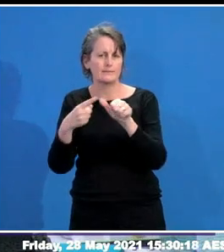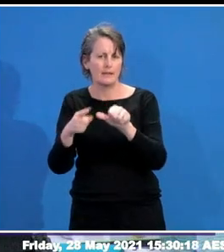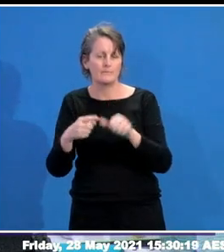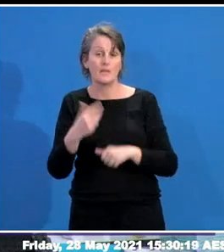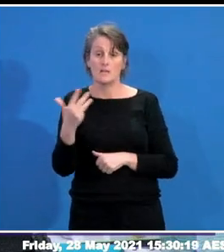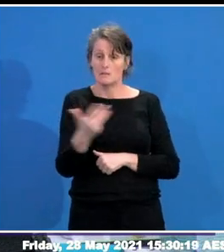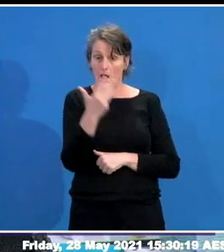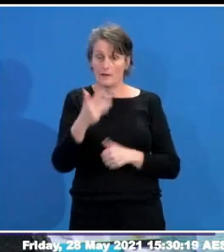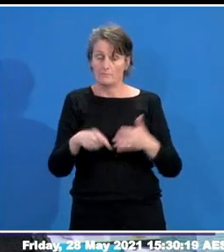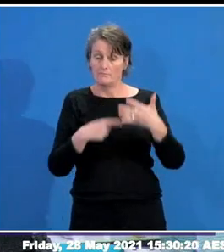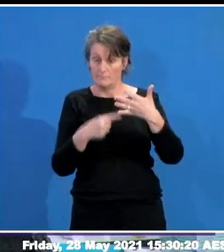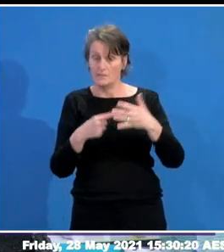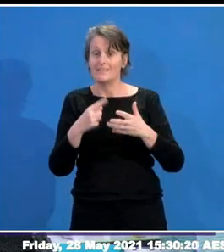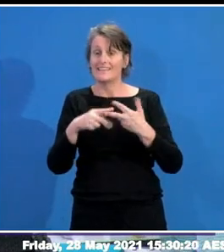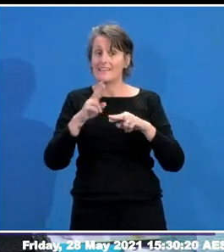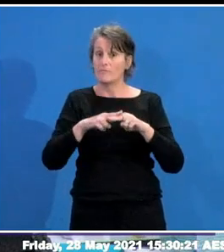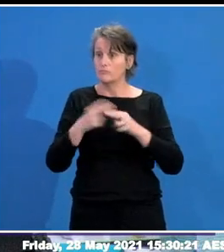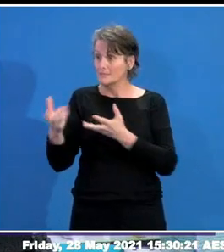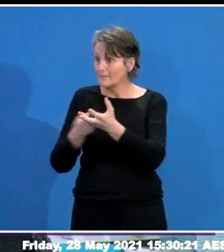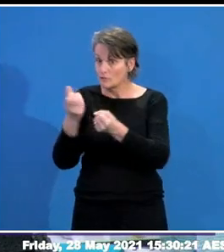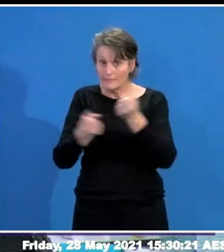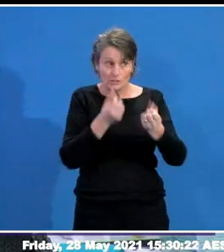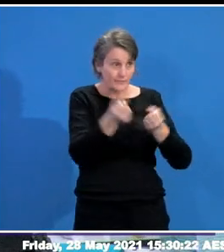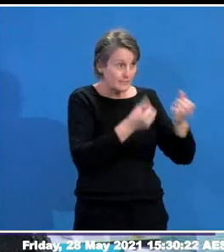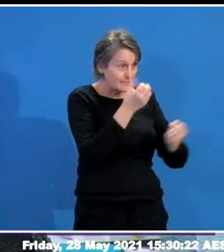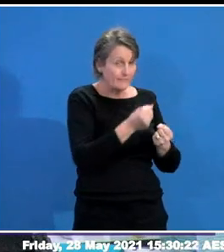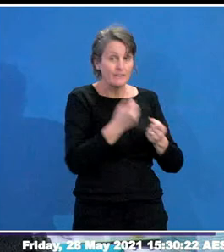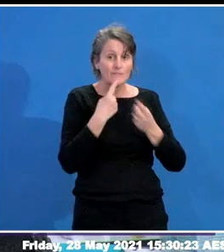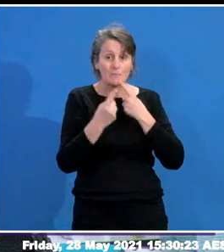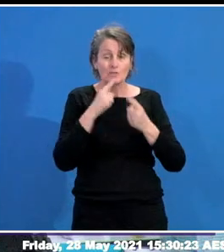After receiving all written submissions, there will be a short hearing for oral